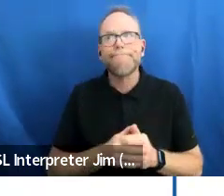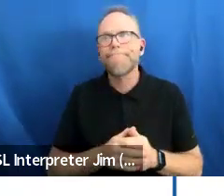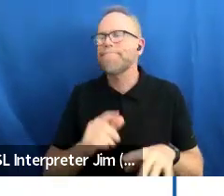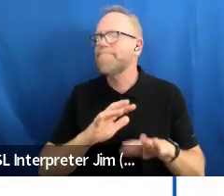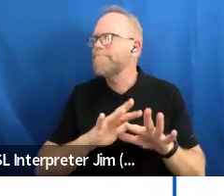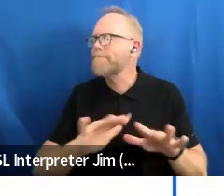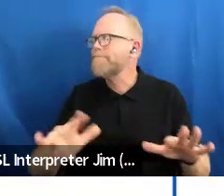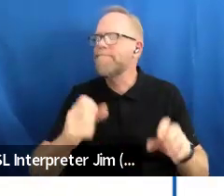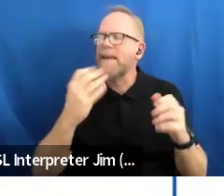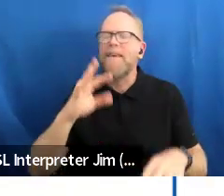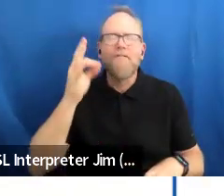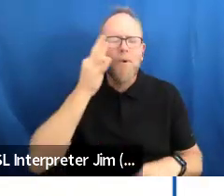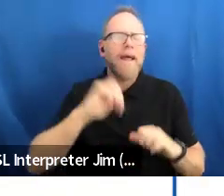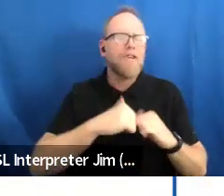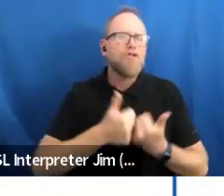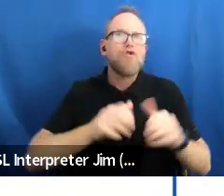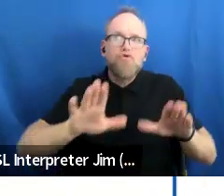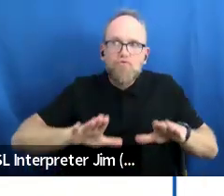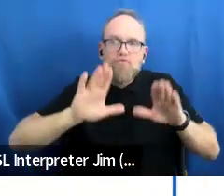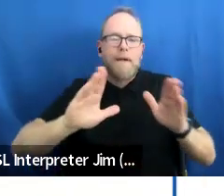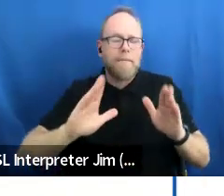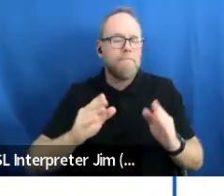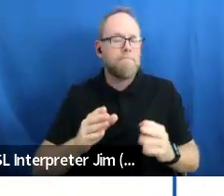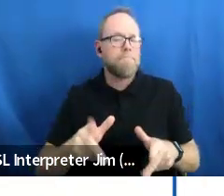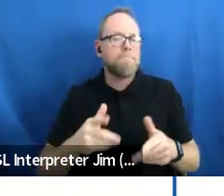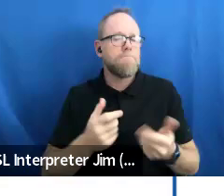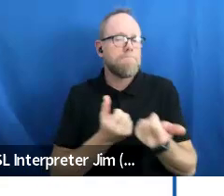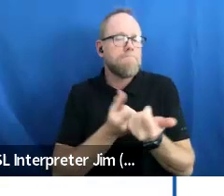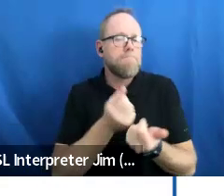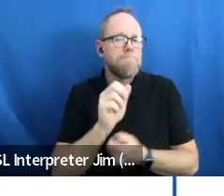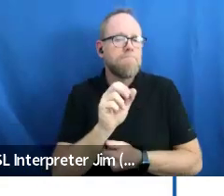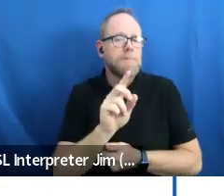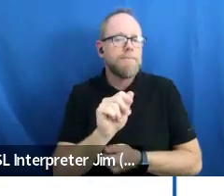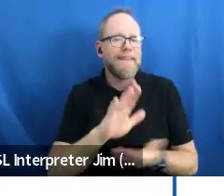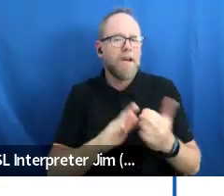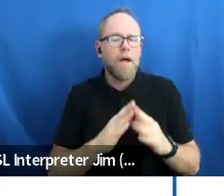great and are really there for the Disability Community, but it's just impossible for them